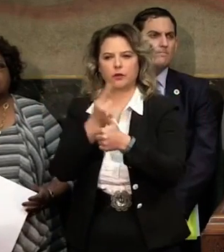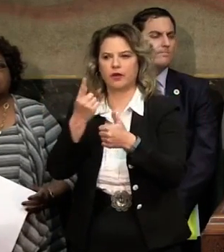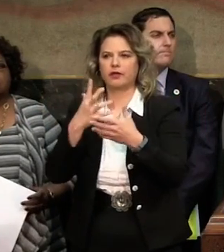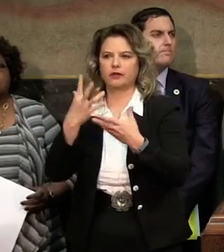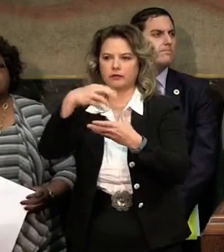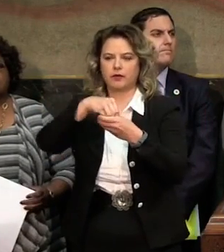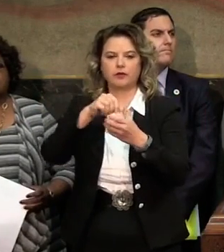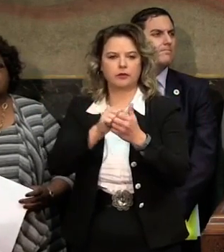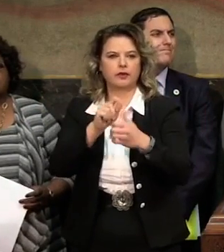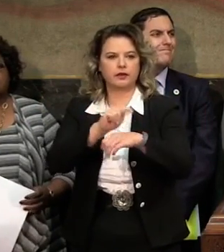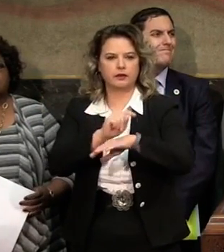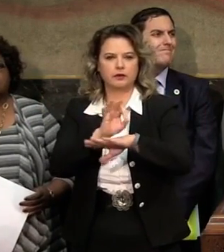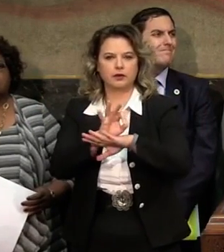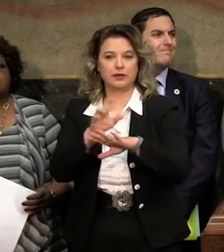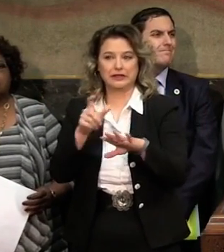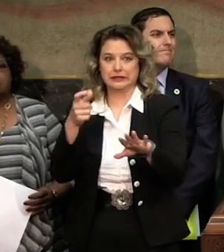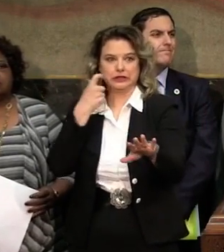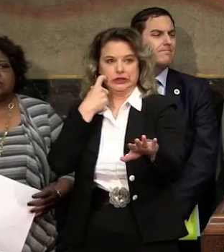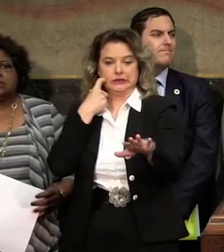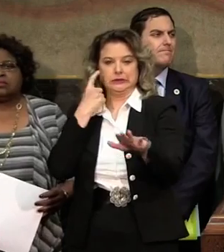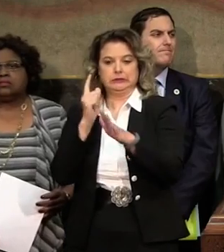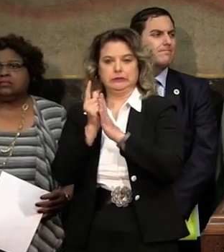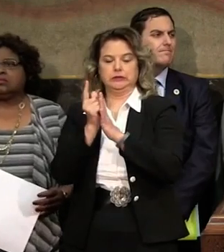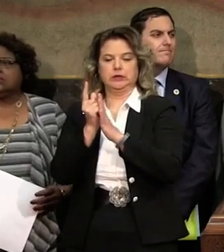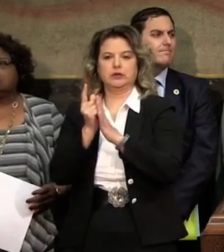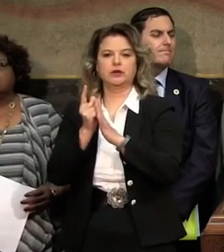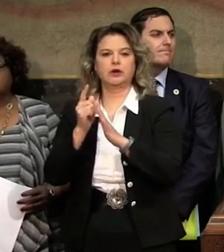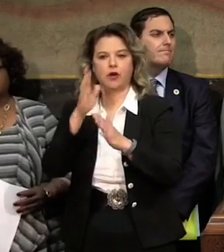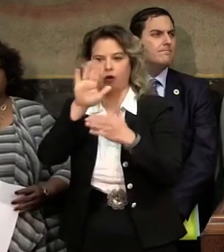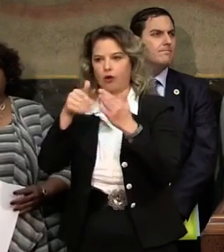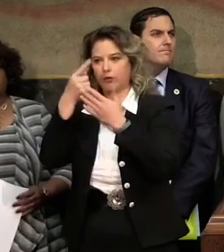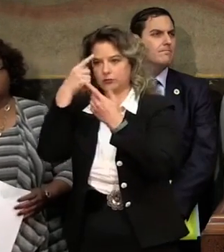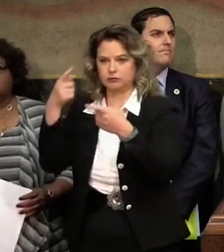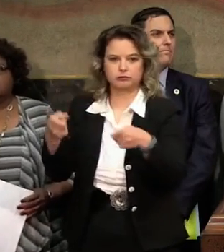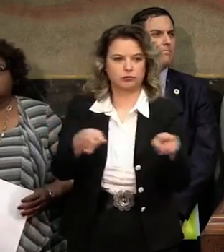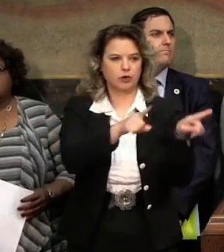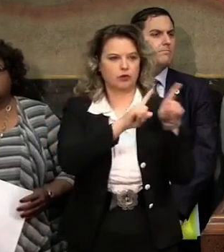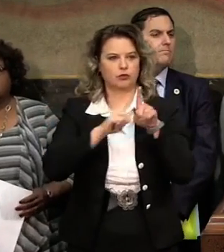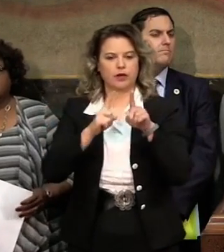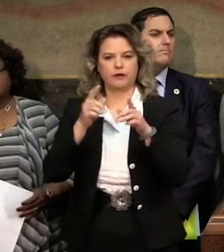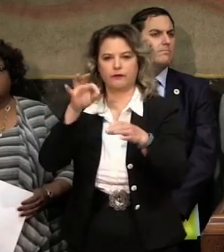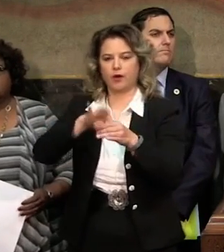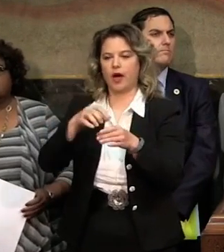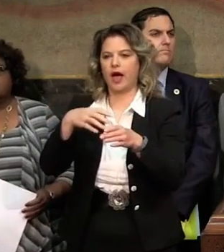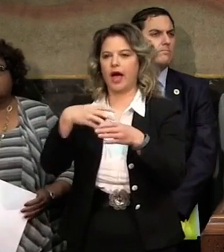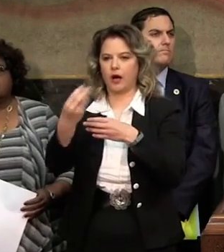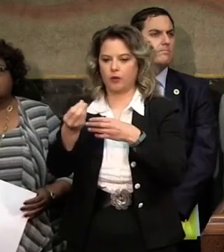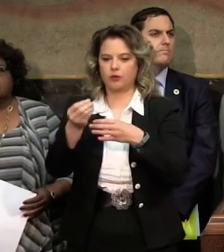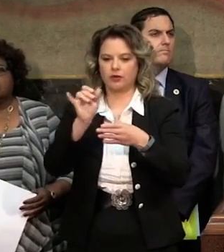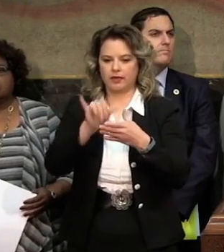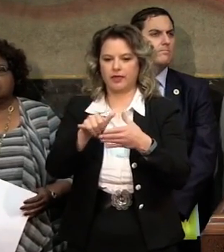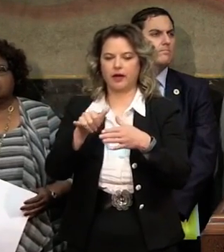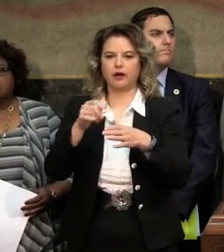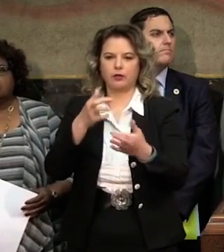moments ago unanimously voted out a set of recommendations and understand that there was a little qualification on a